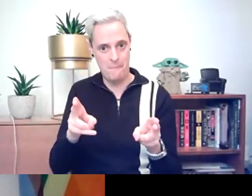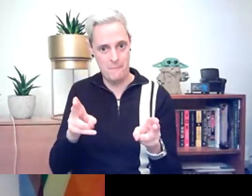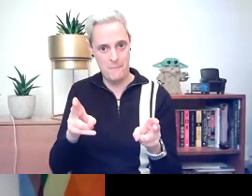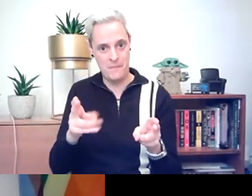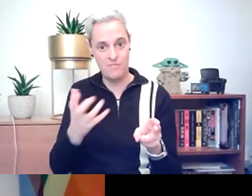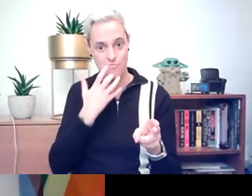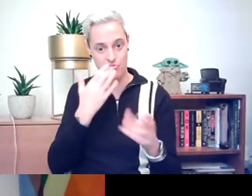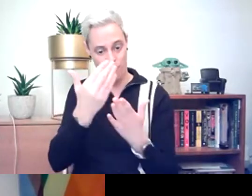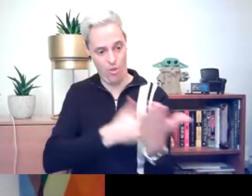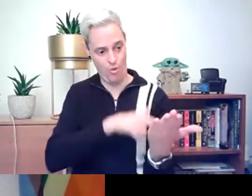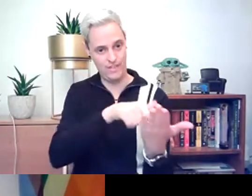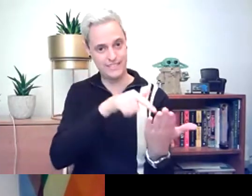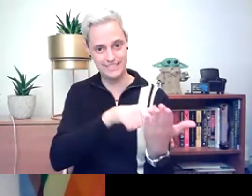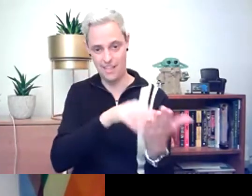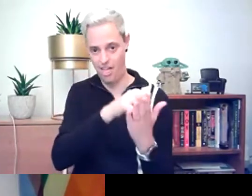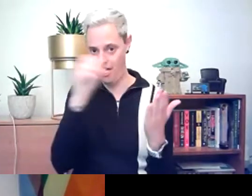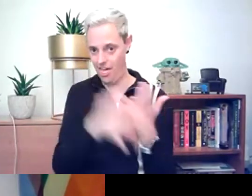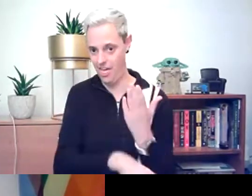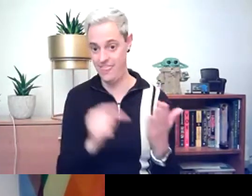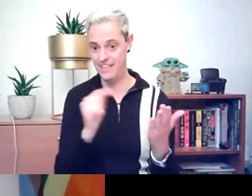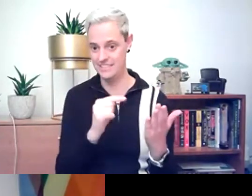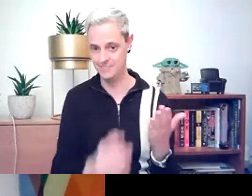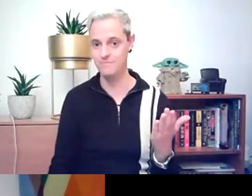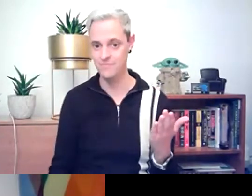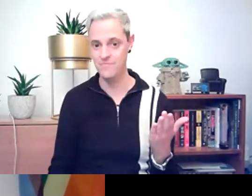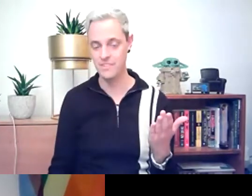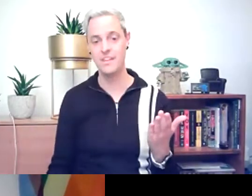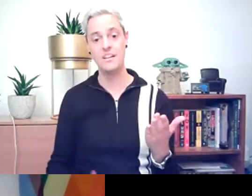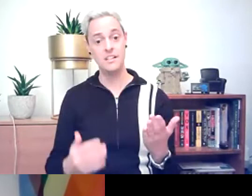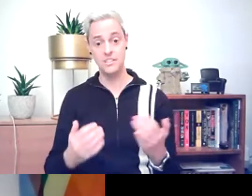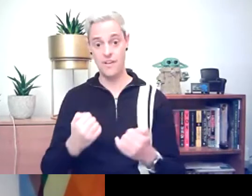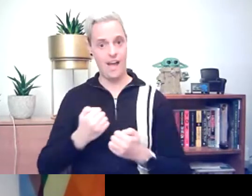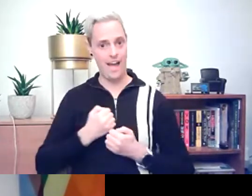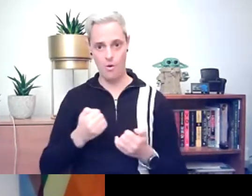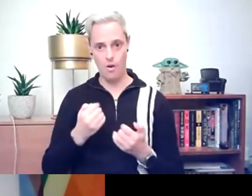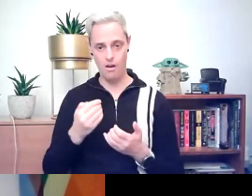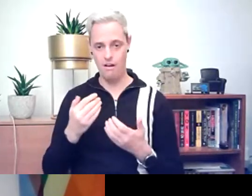18:54:59 Automotive trans health care from w path and all of that has is historic, it's